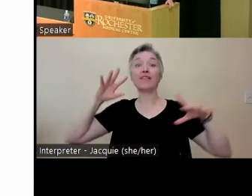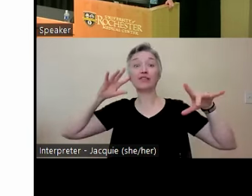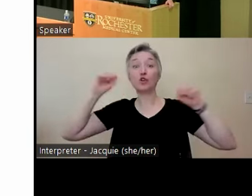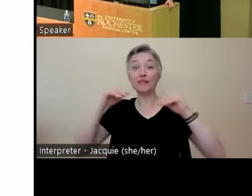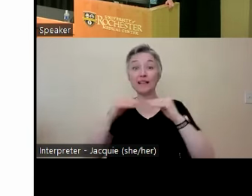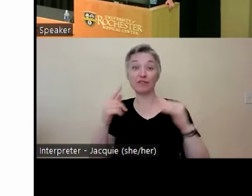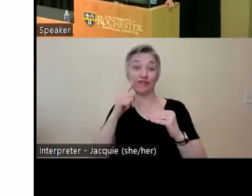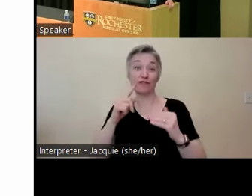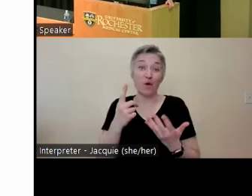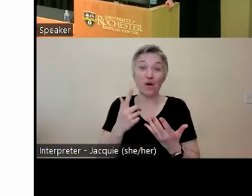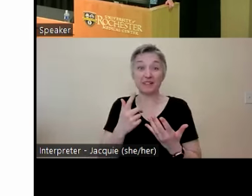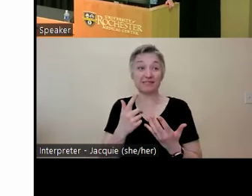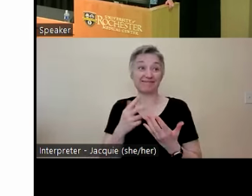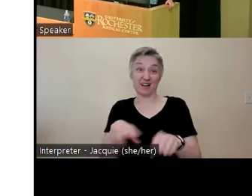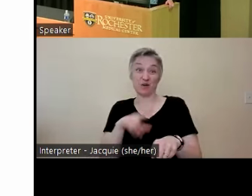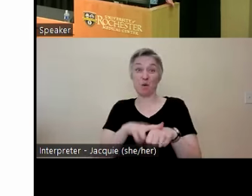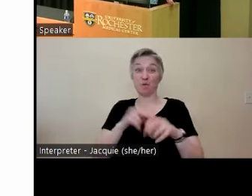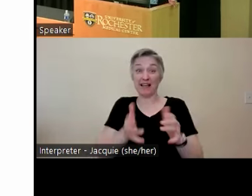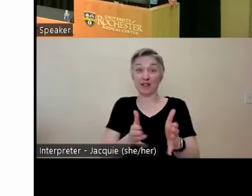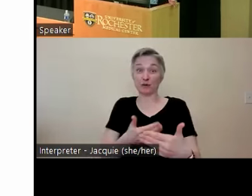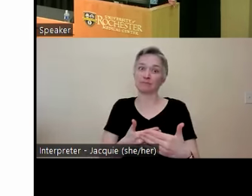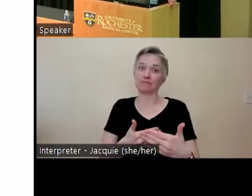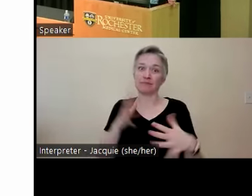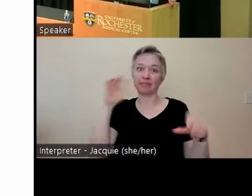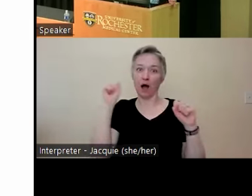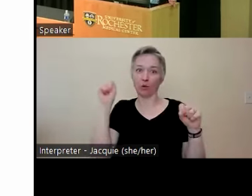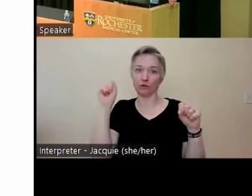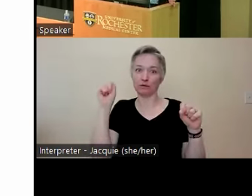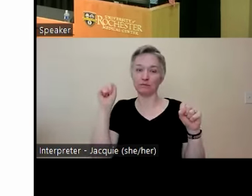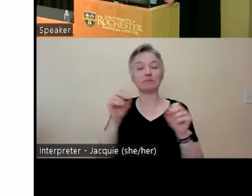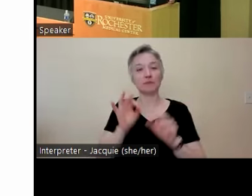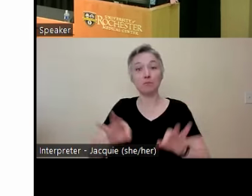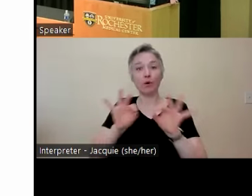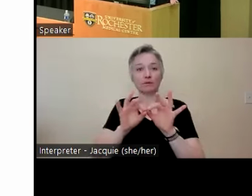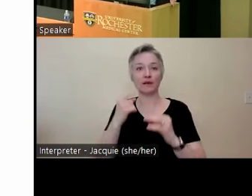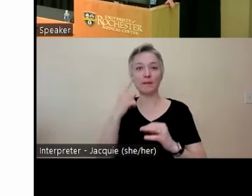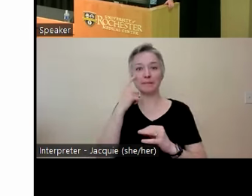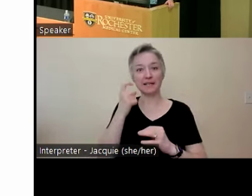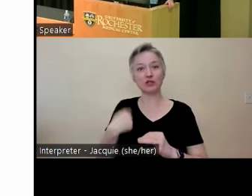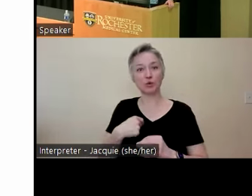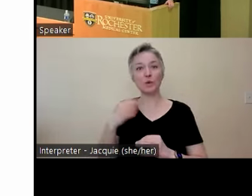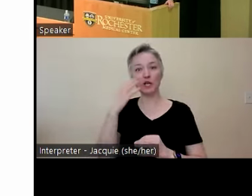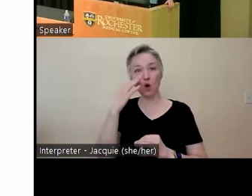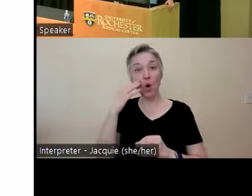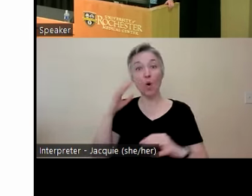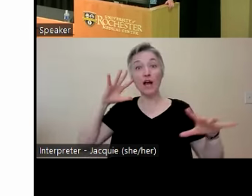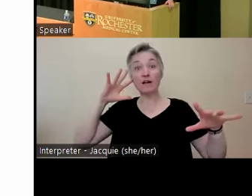are loud that's important because noise has been found to degrade performance particularly when the